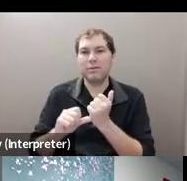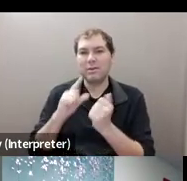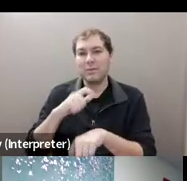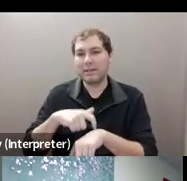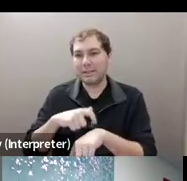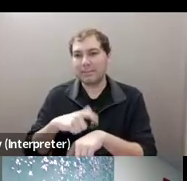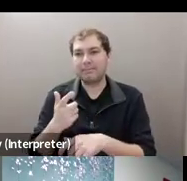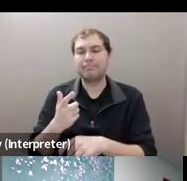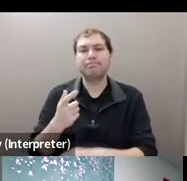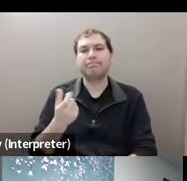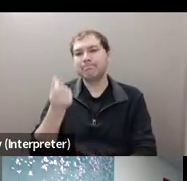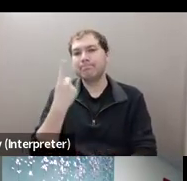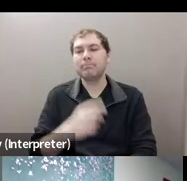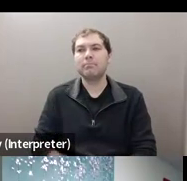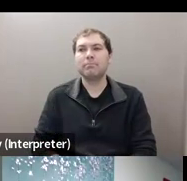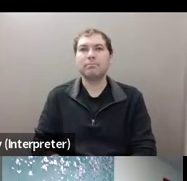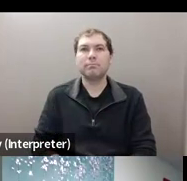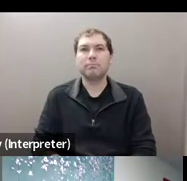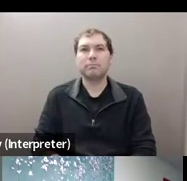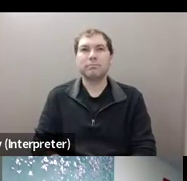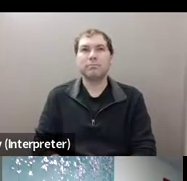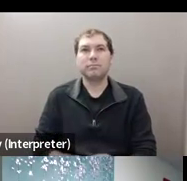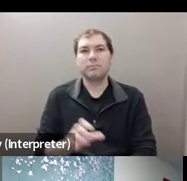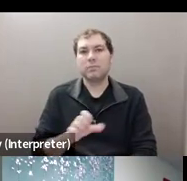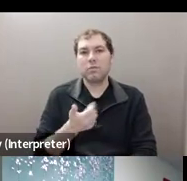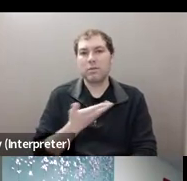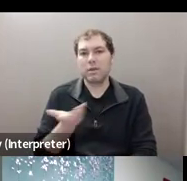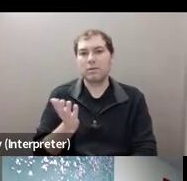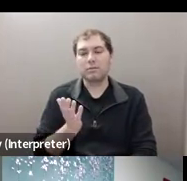Don Posh: And another thing to think about, too, is that, I used to